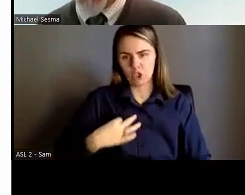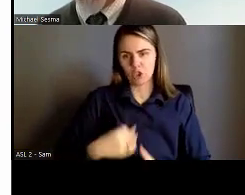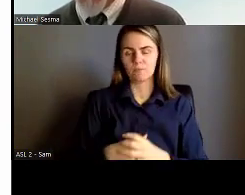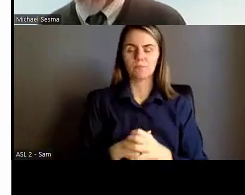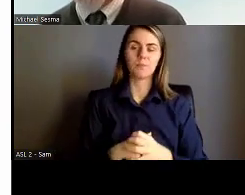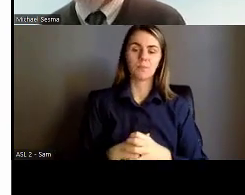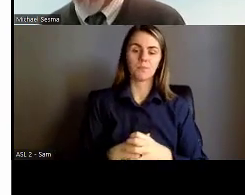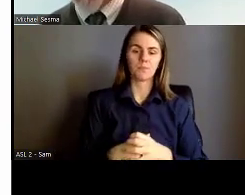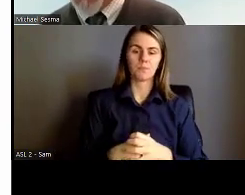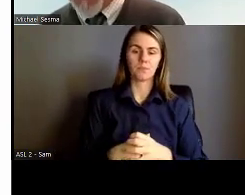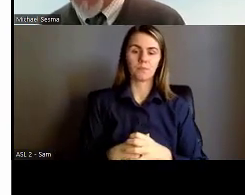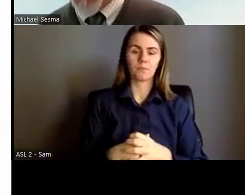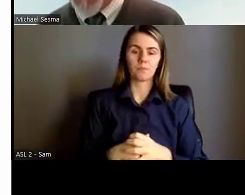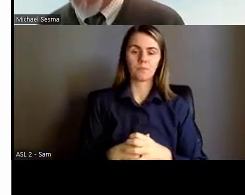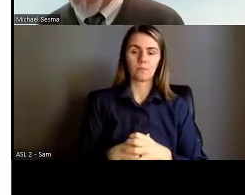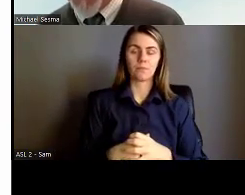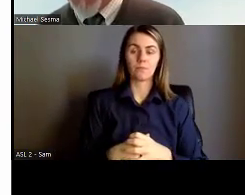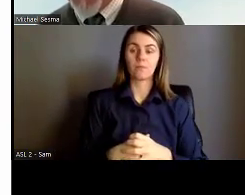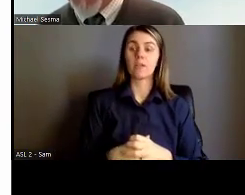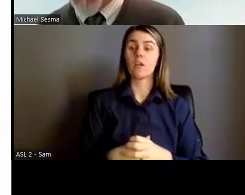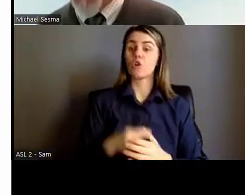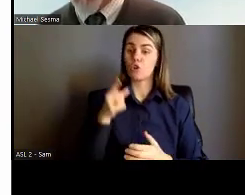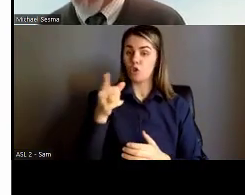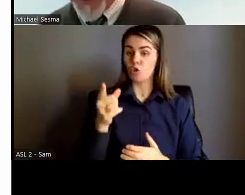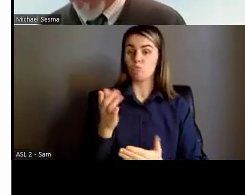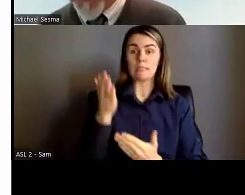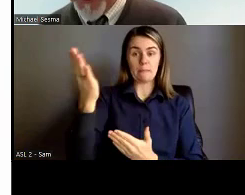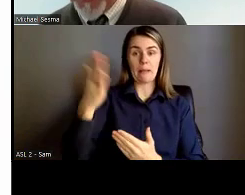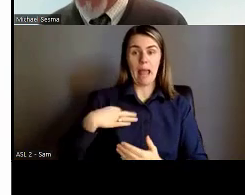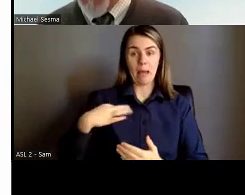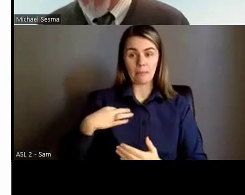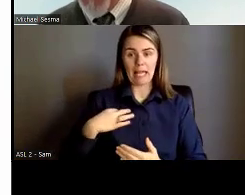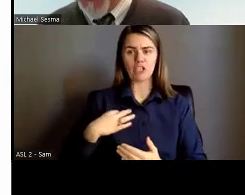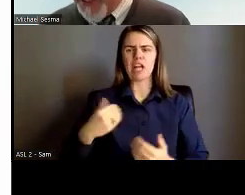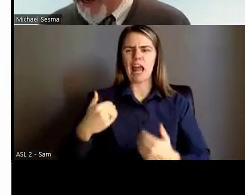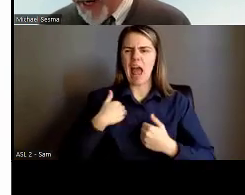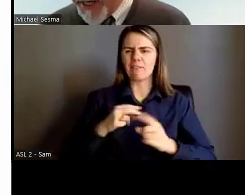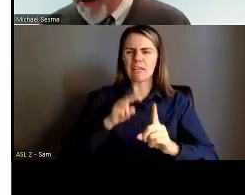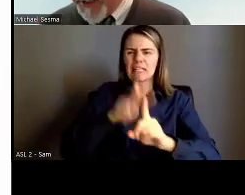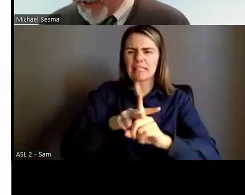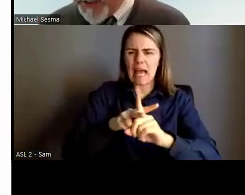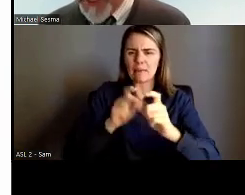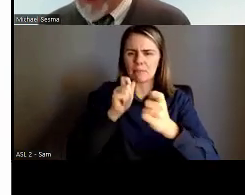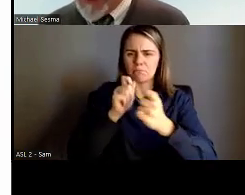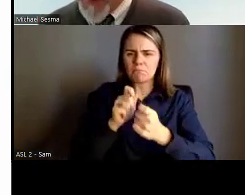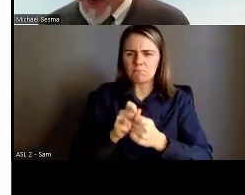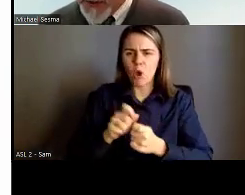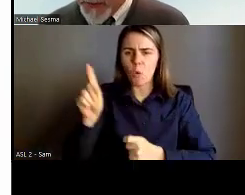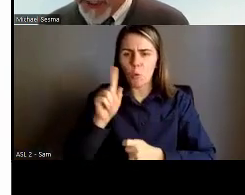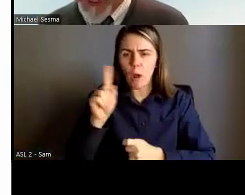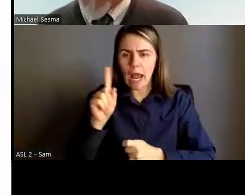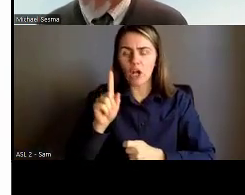you can find the assignment details on your Commons Page in the eRA Commons. That's about 2 weeks after,